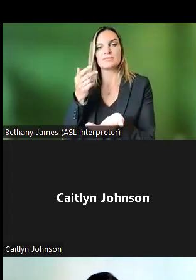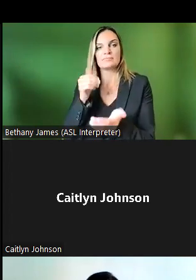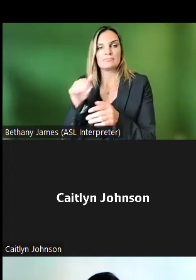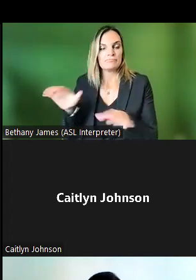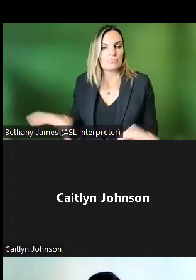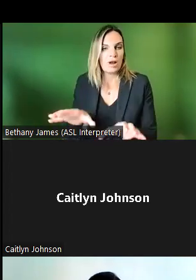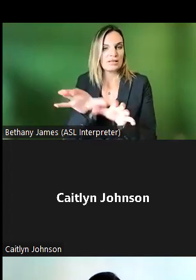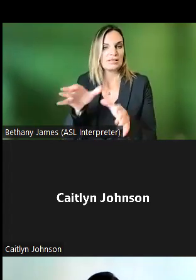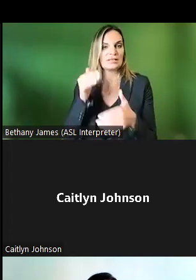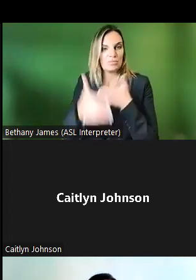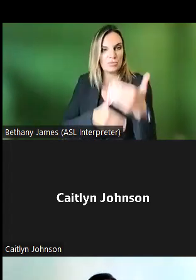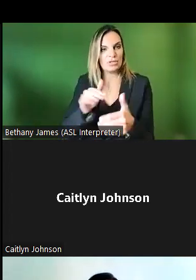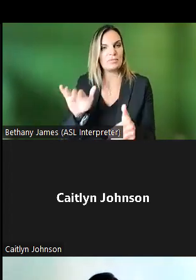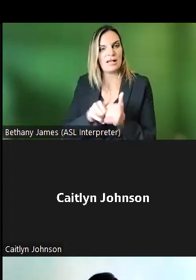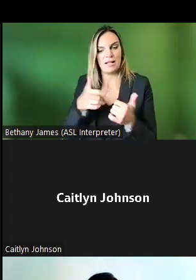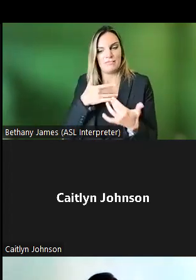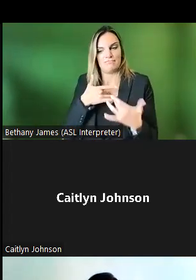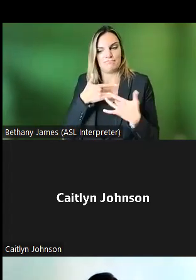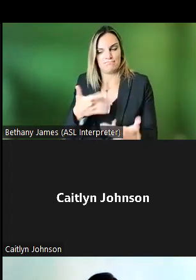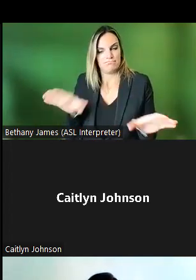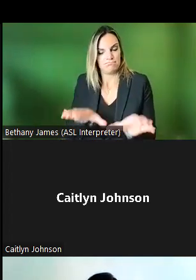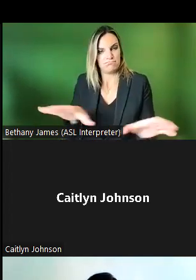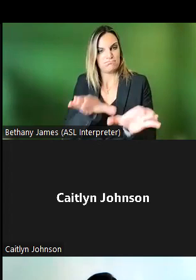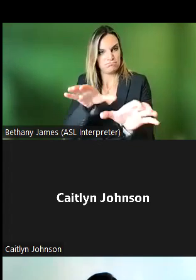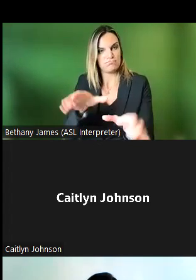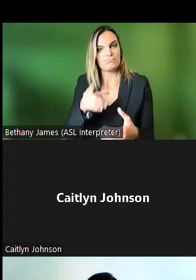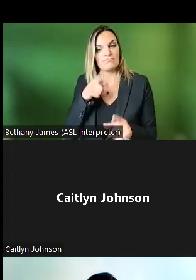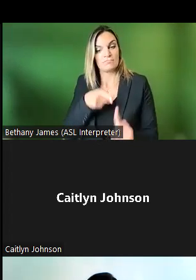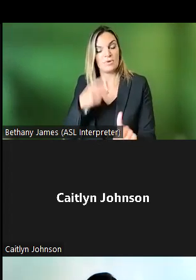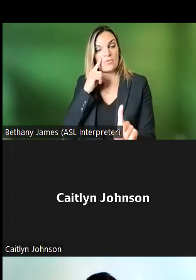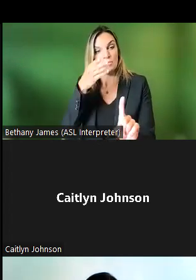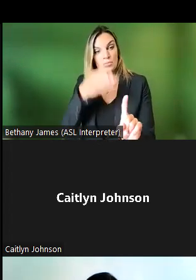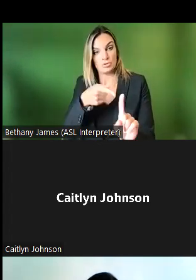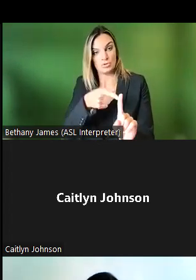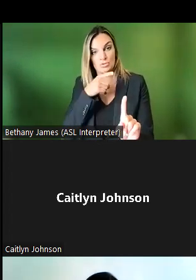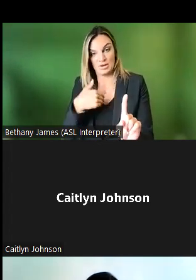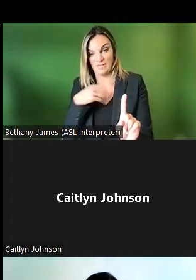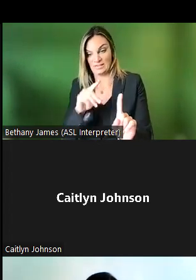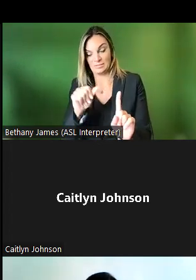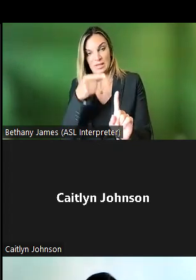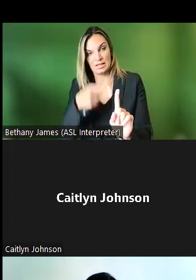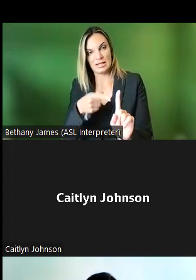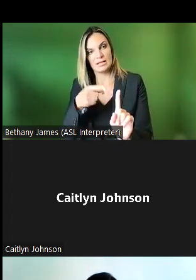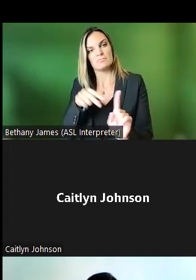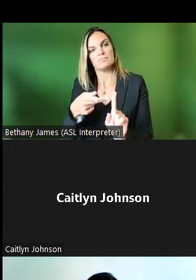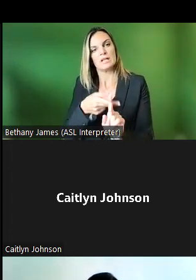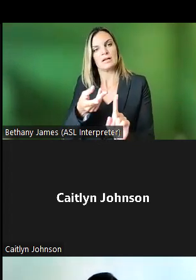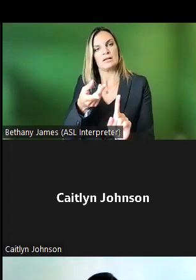normally done, in order to allow a person with a disability to benefit or use the program, service, or activity.